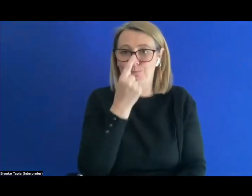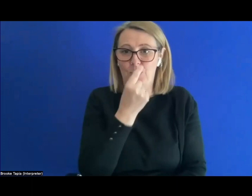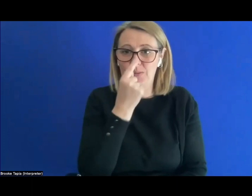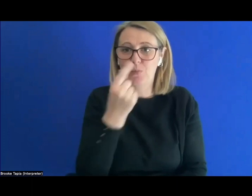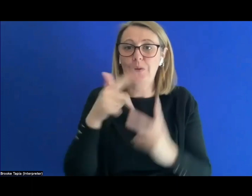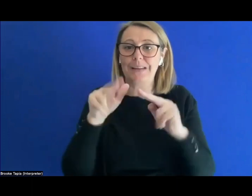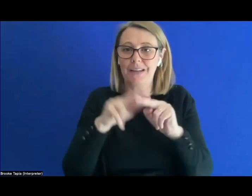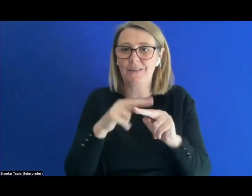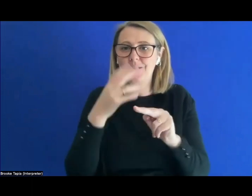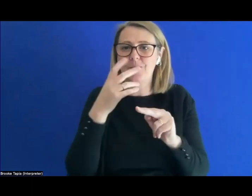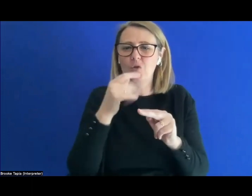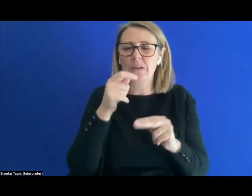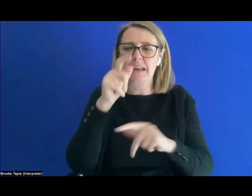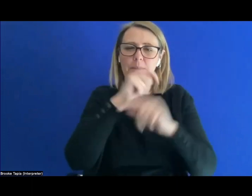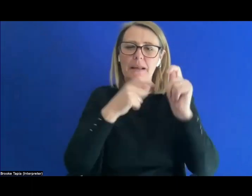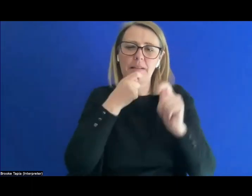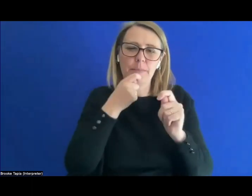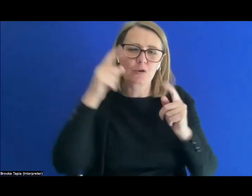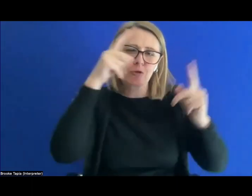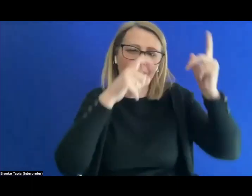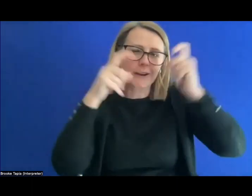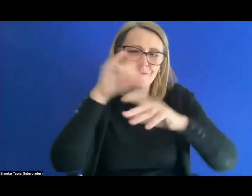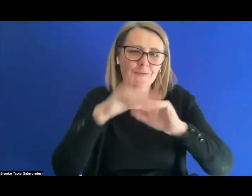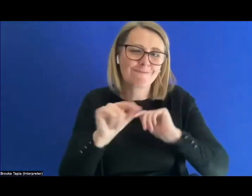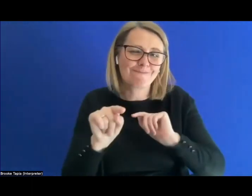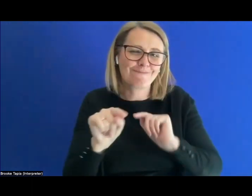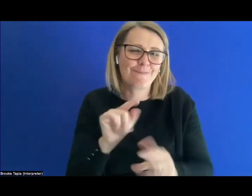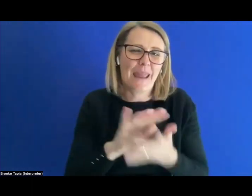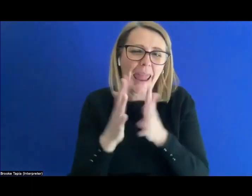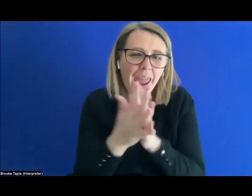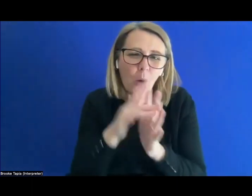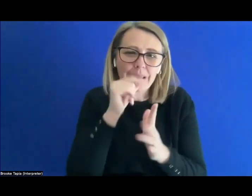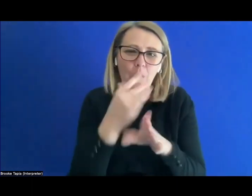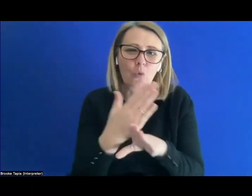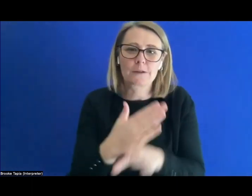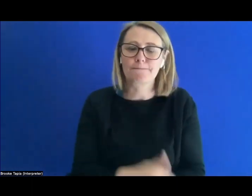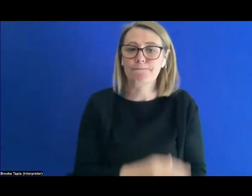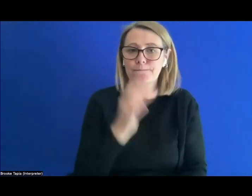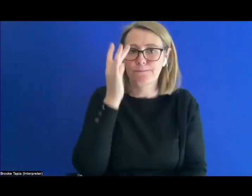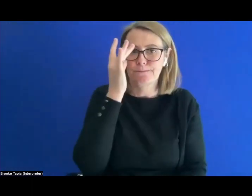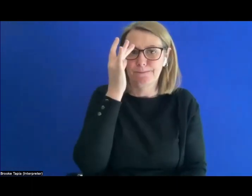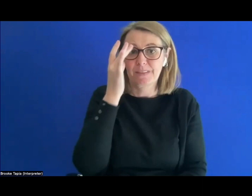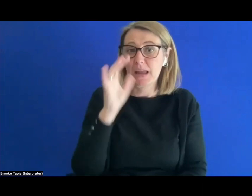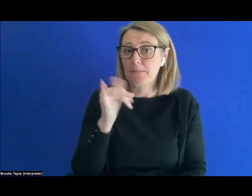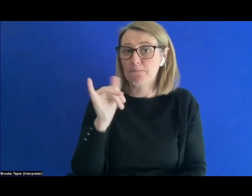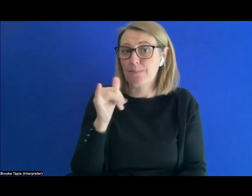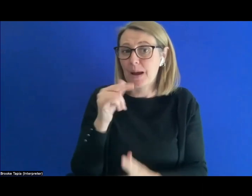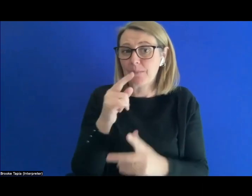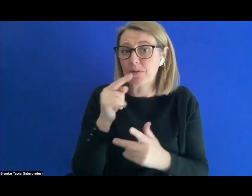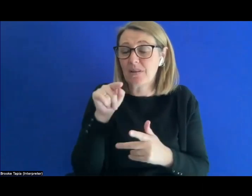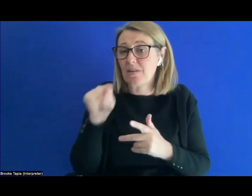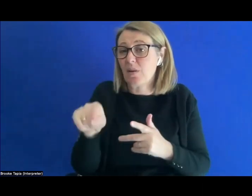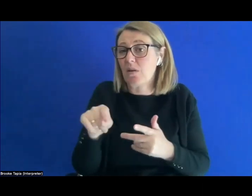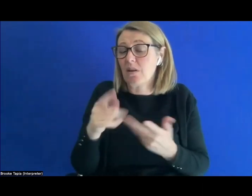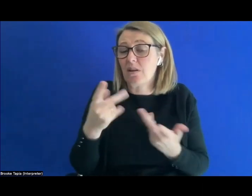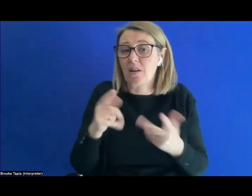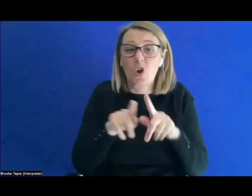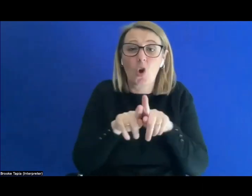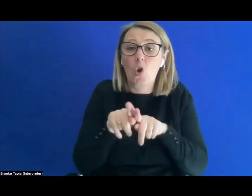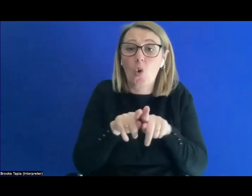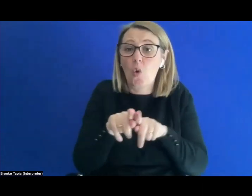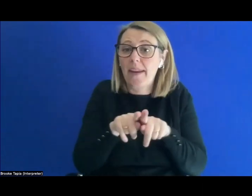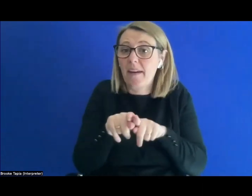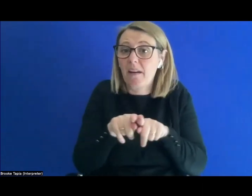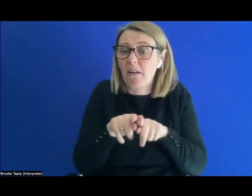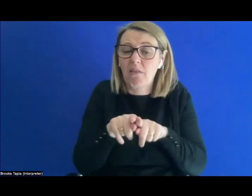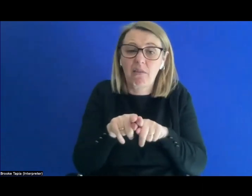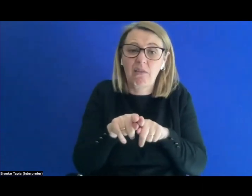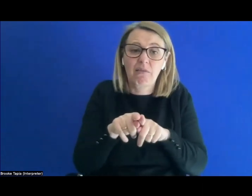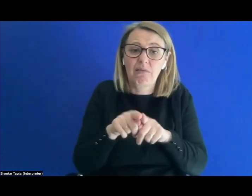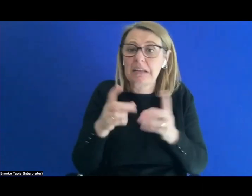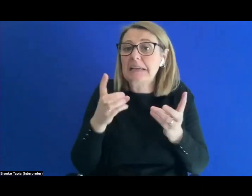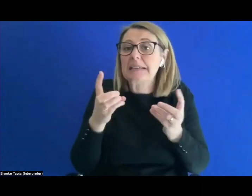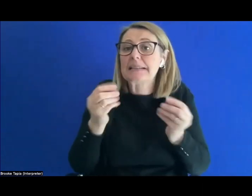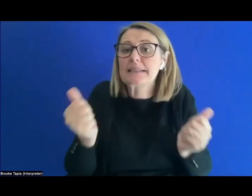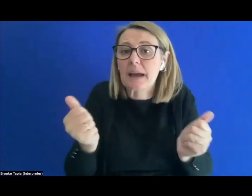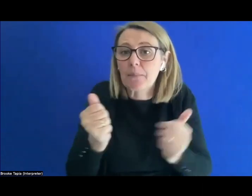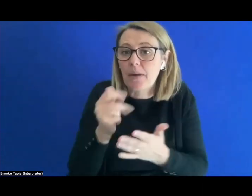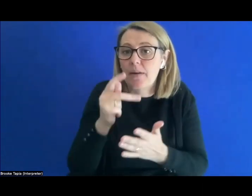creative about it. Maybe they’re just learning some of the action. Like, you know, the down,